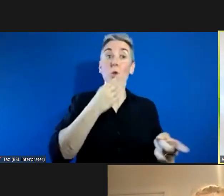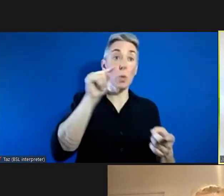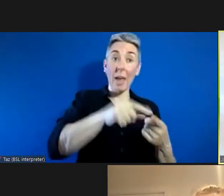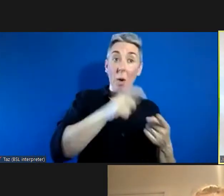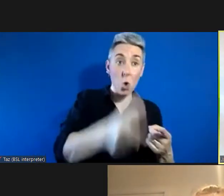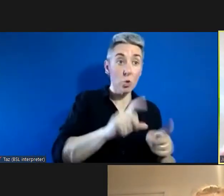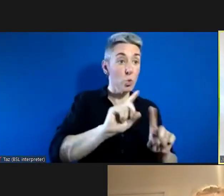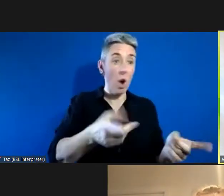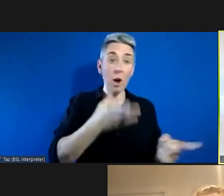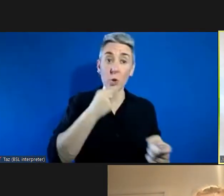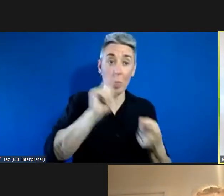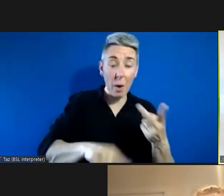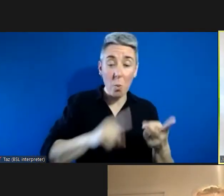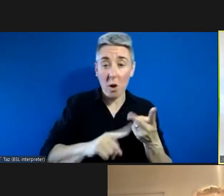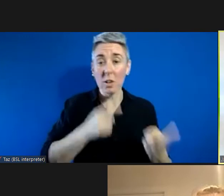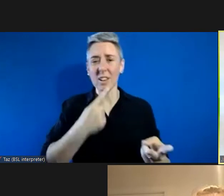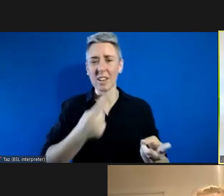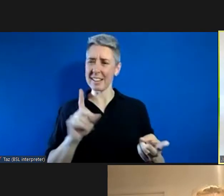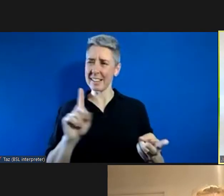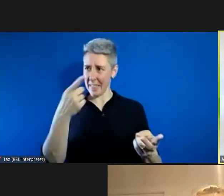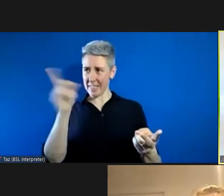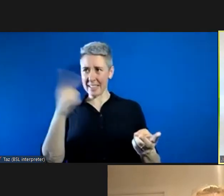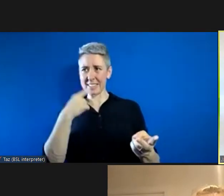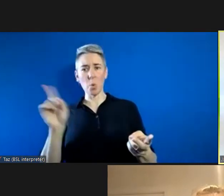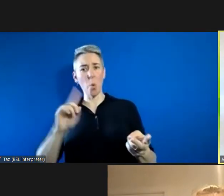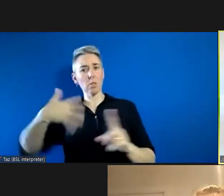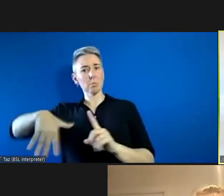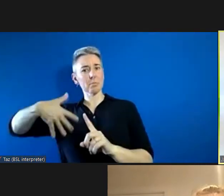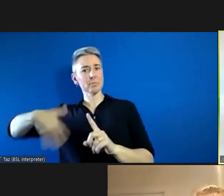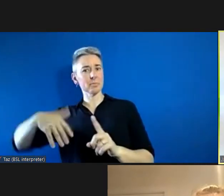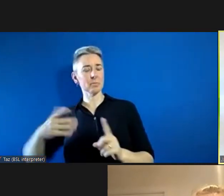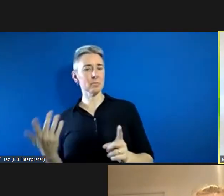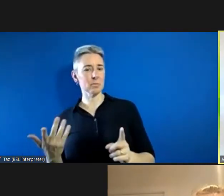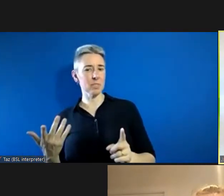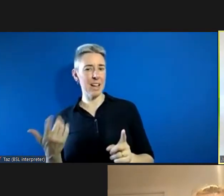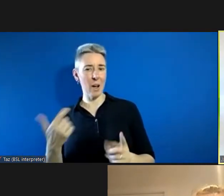I always finish with... a few years ago there was a, and it's a shame,